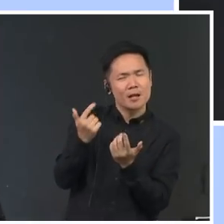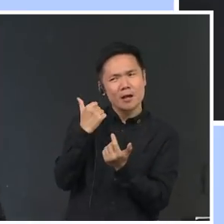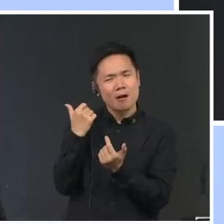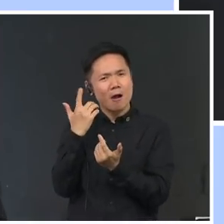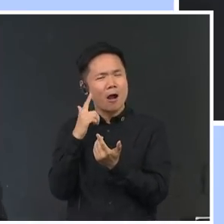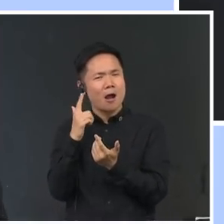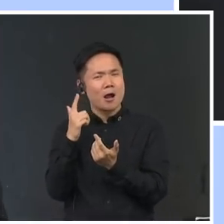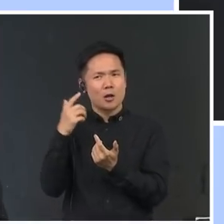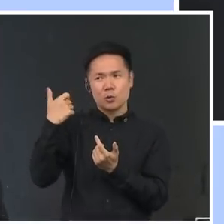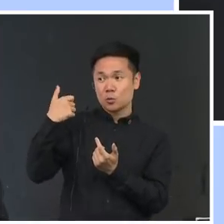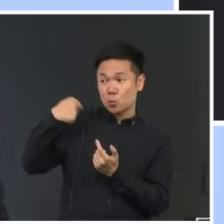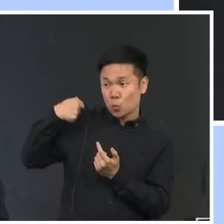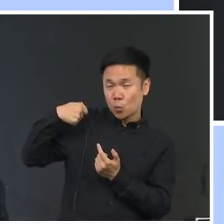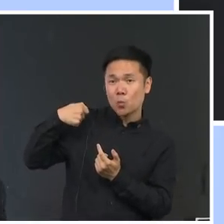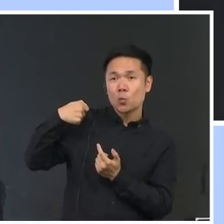have participated in this group.